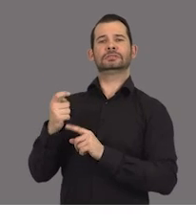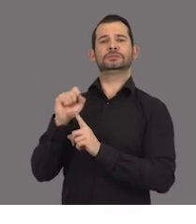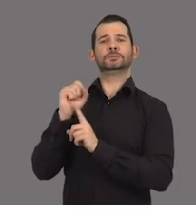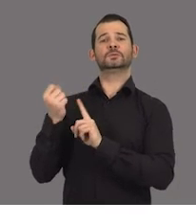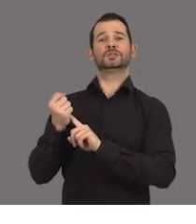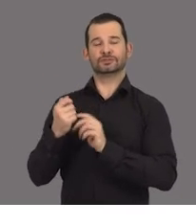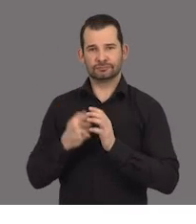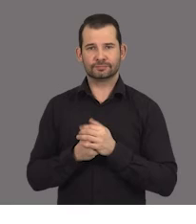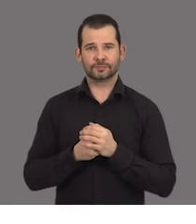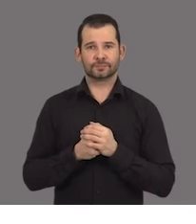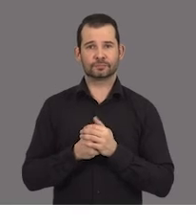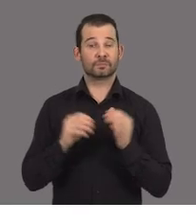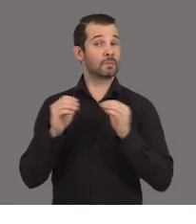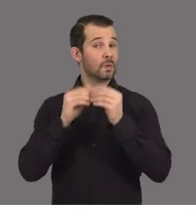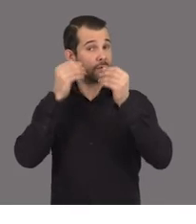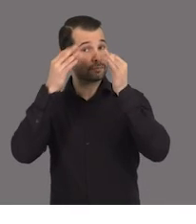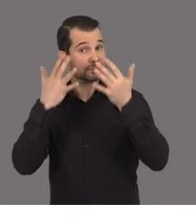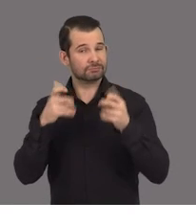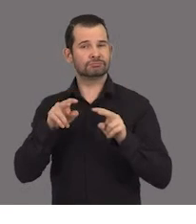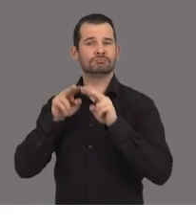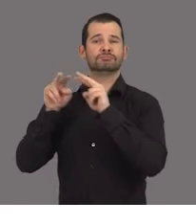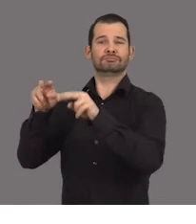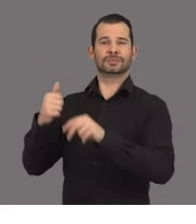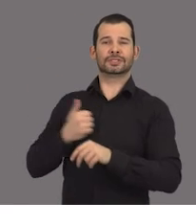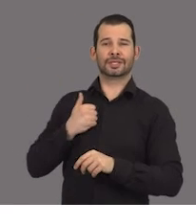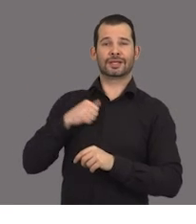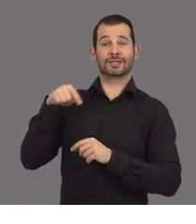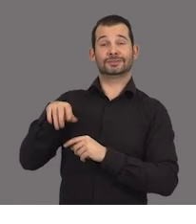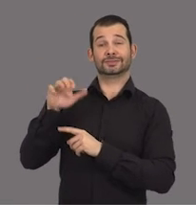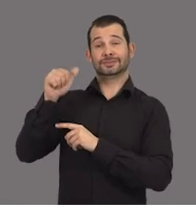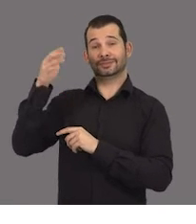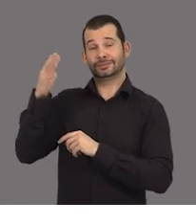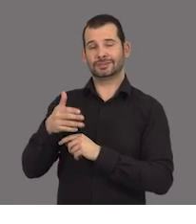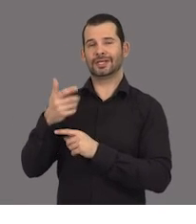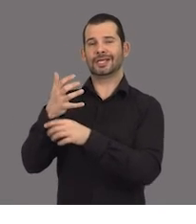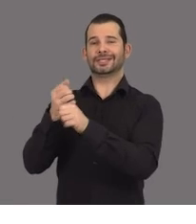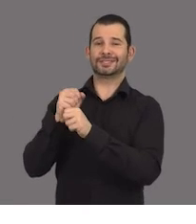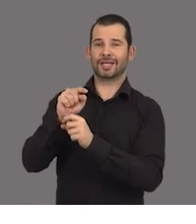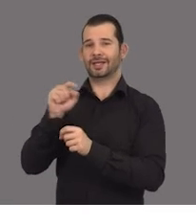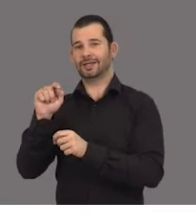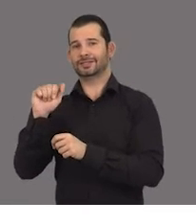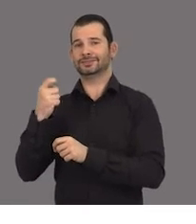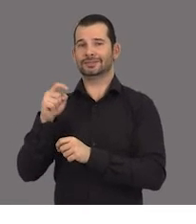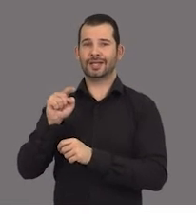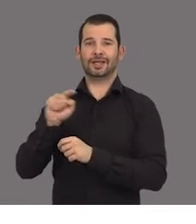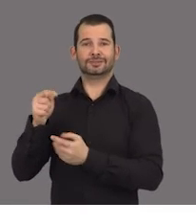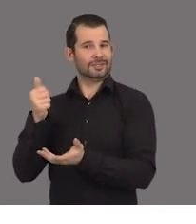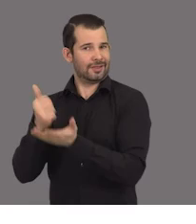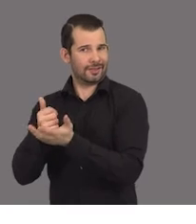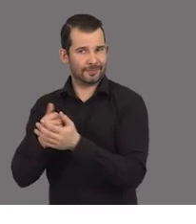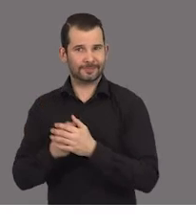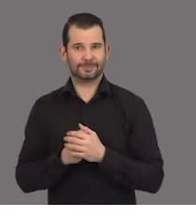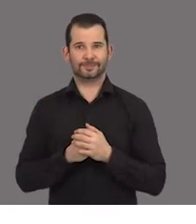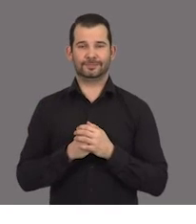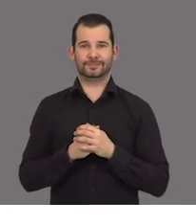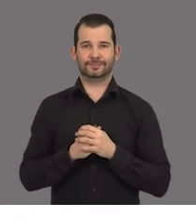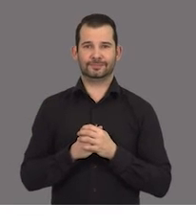For more information, go to canada.ca/get-tax-help.